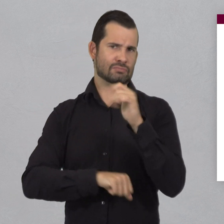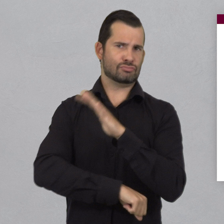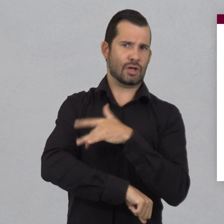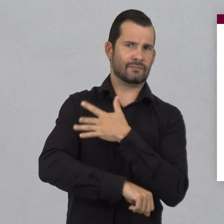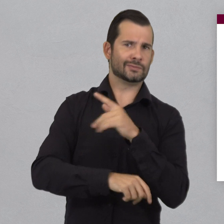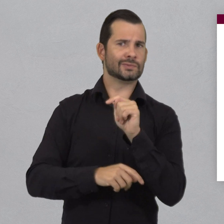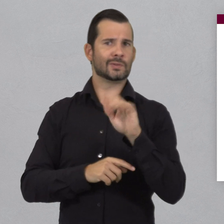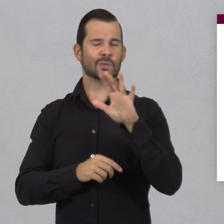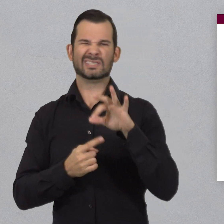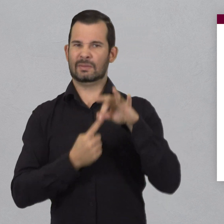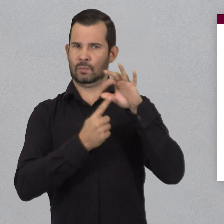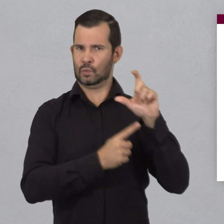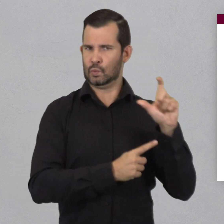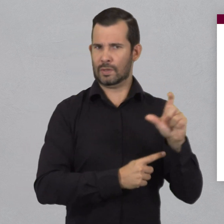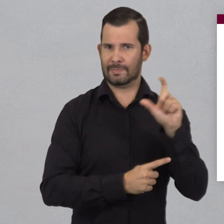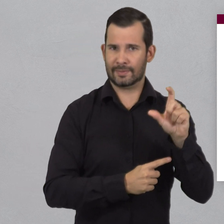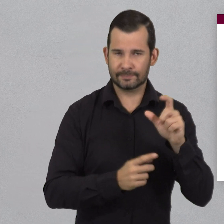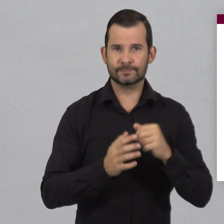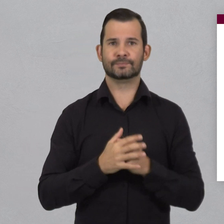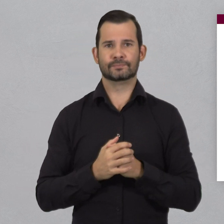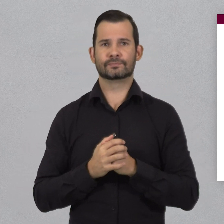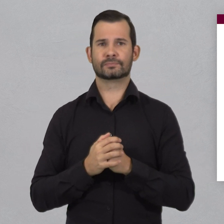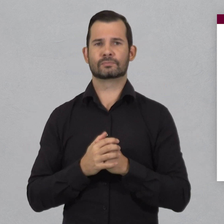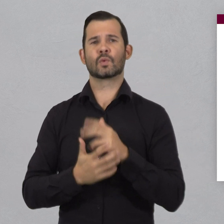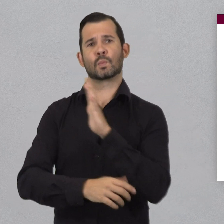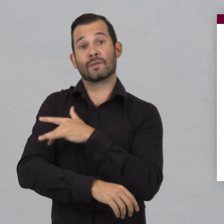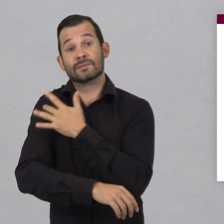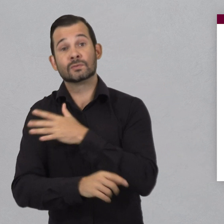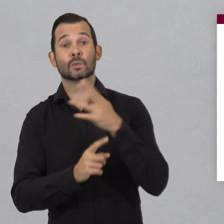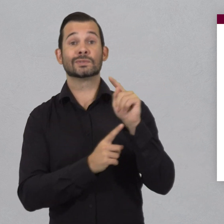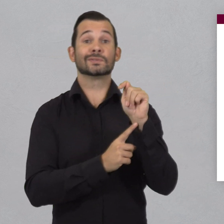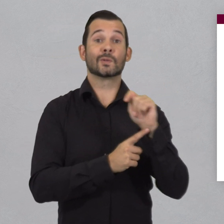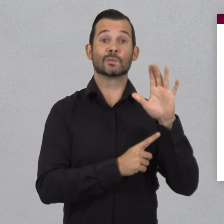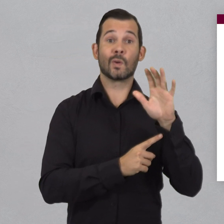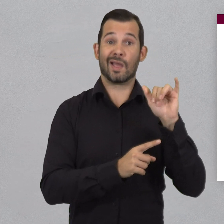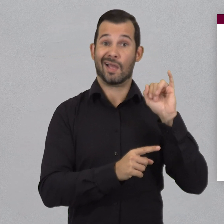or territory, except Quebec · Provincial or territorial